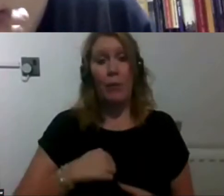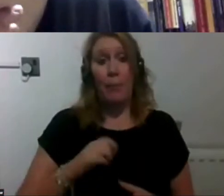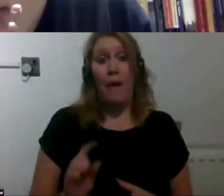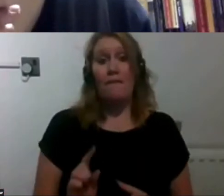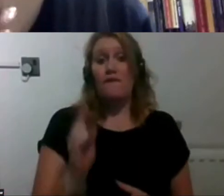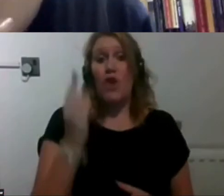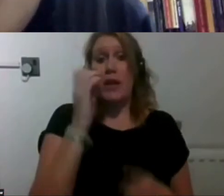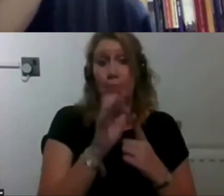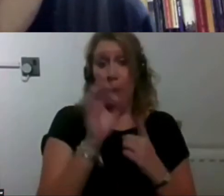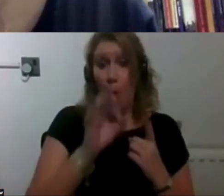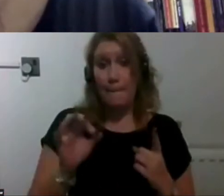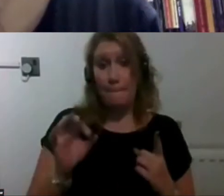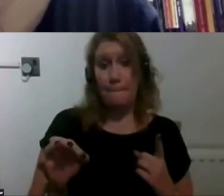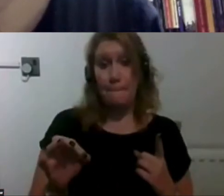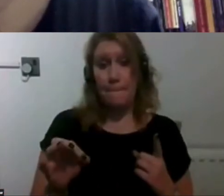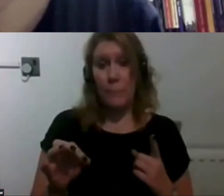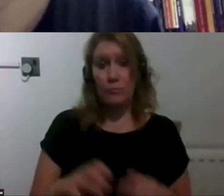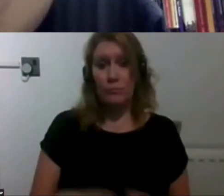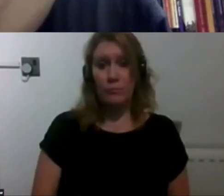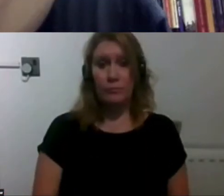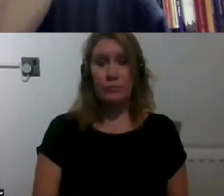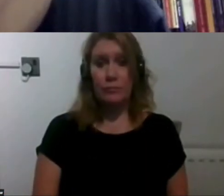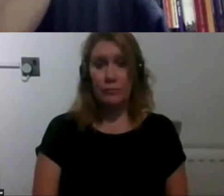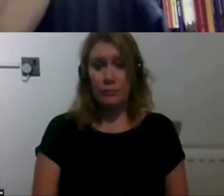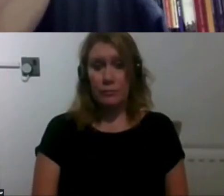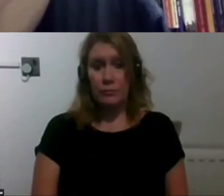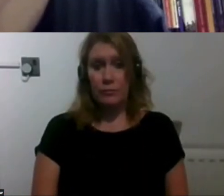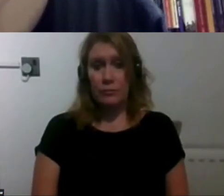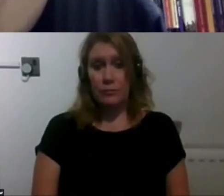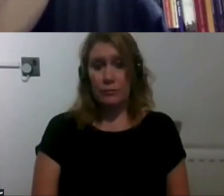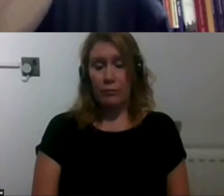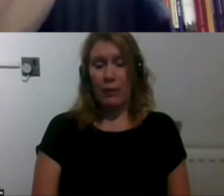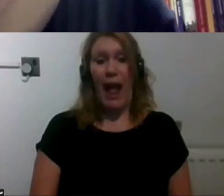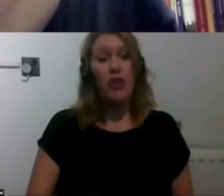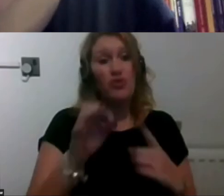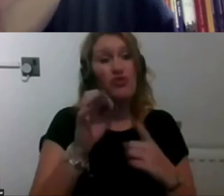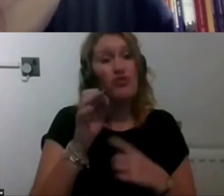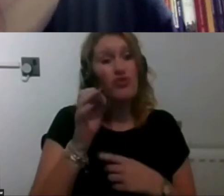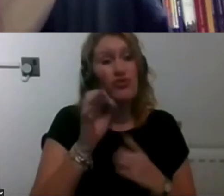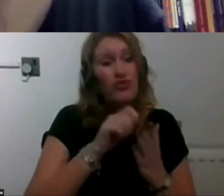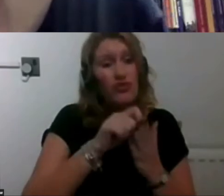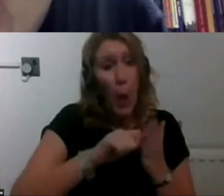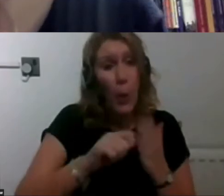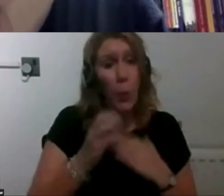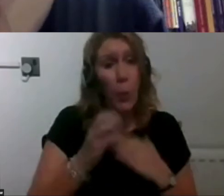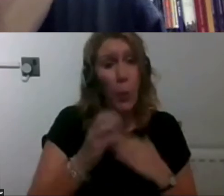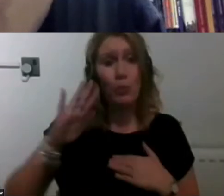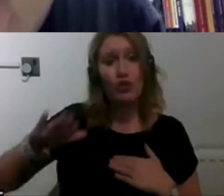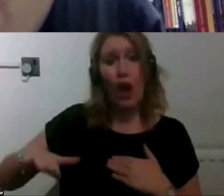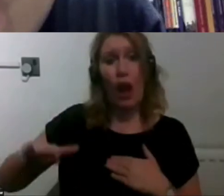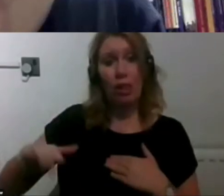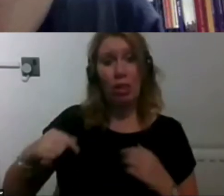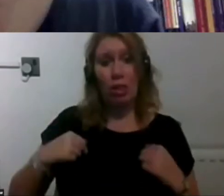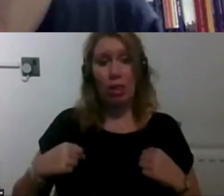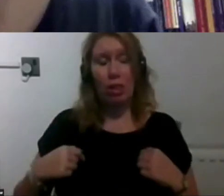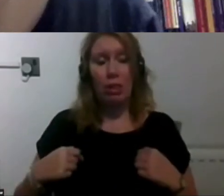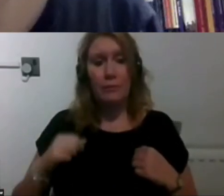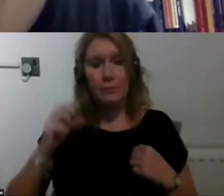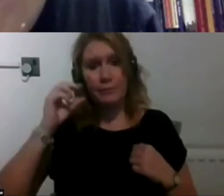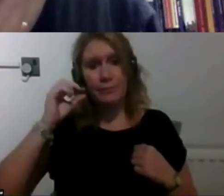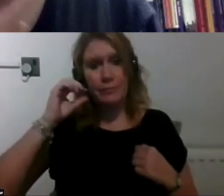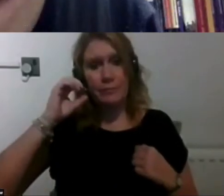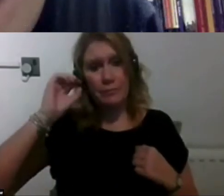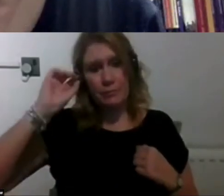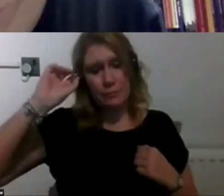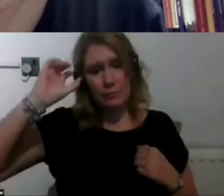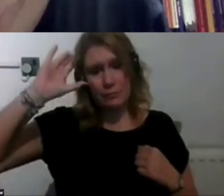my very first poem that I wrote as a